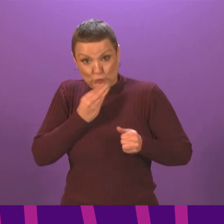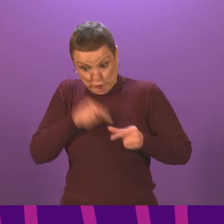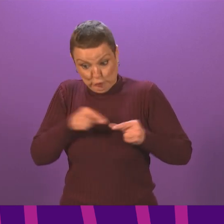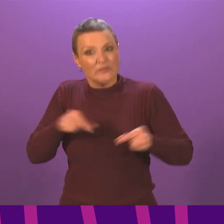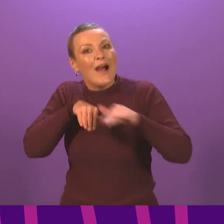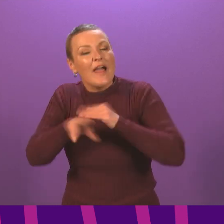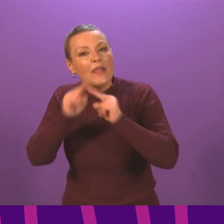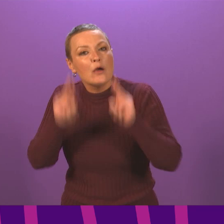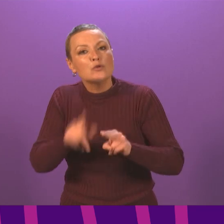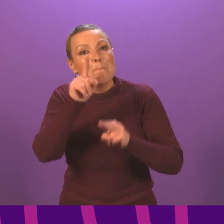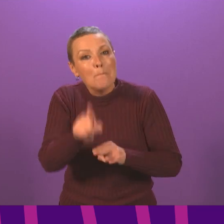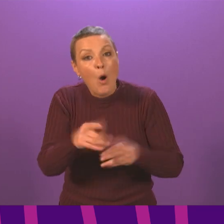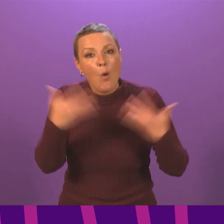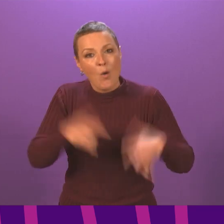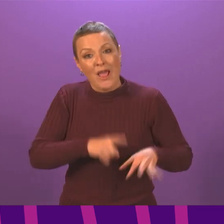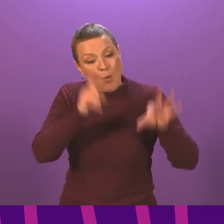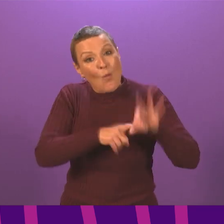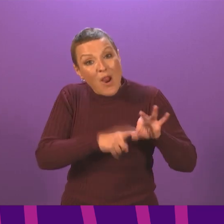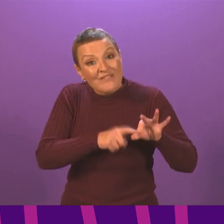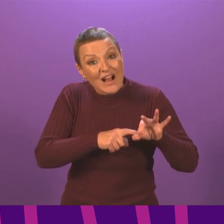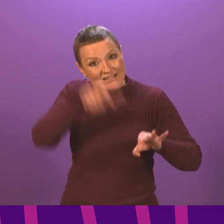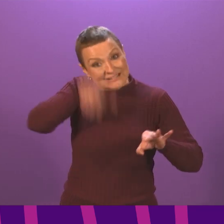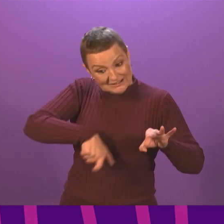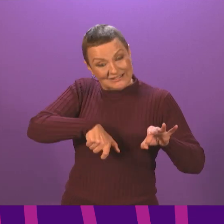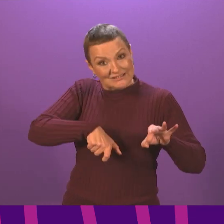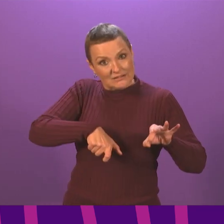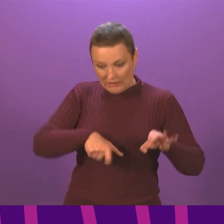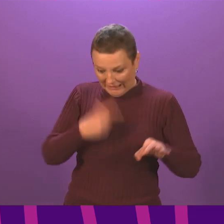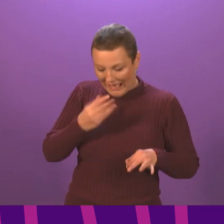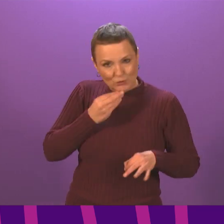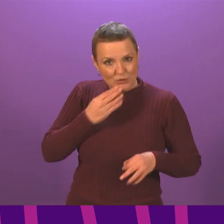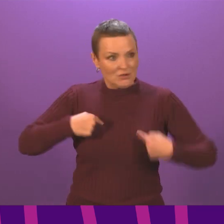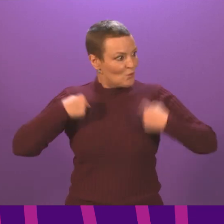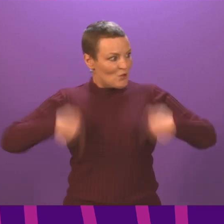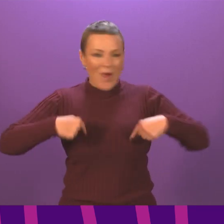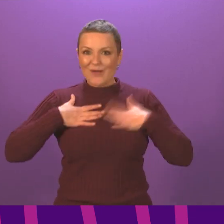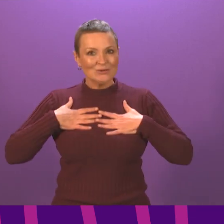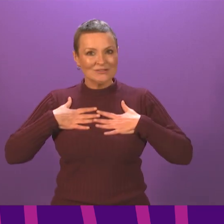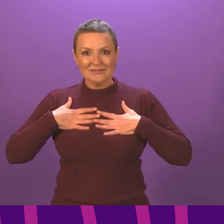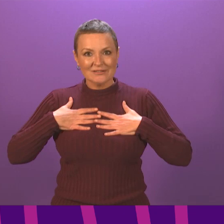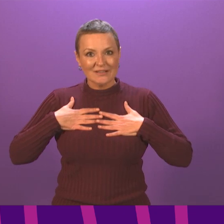the best test to use in those circumstances because of the speed of the result, but there